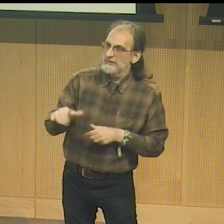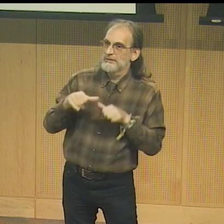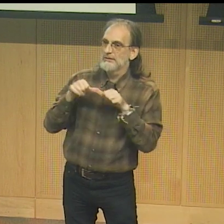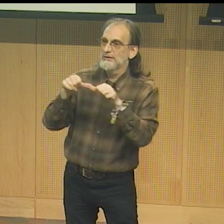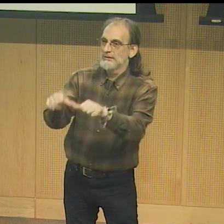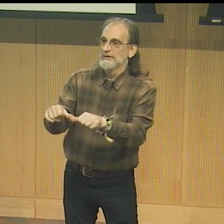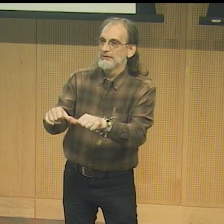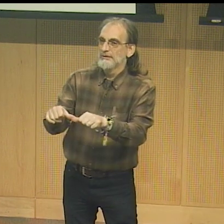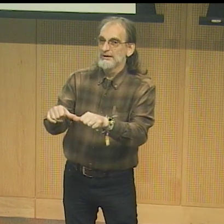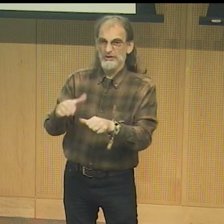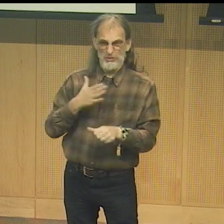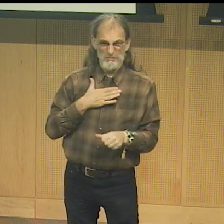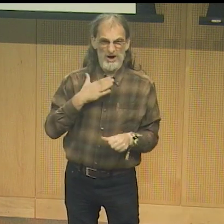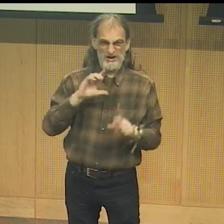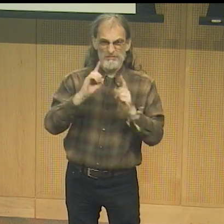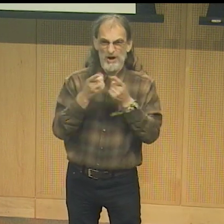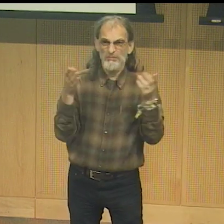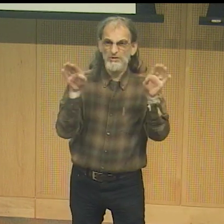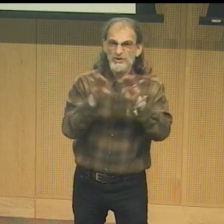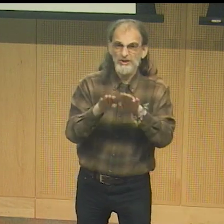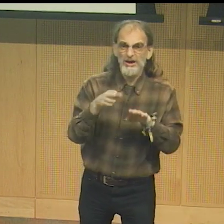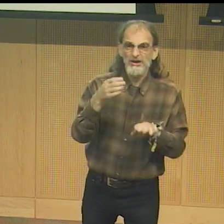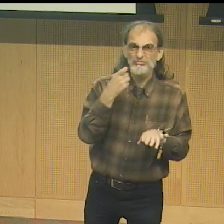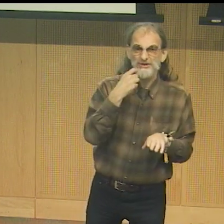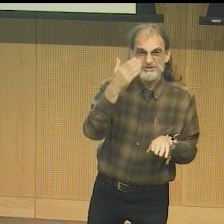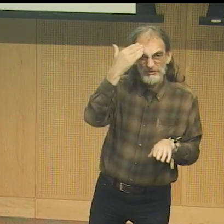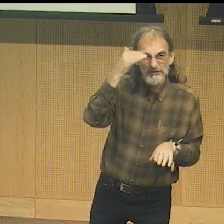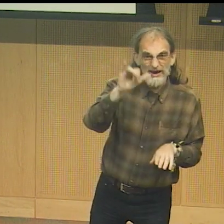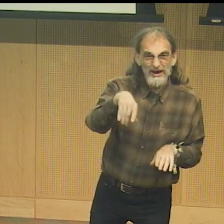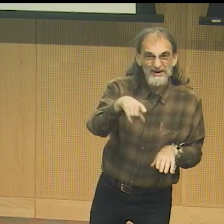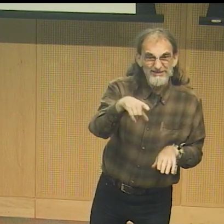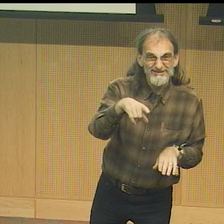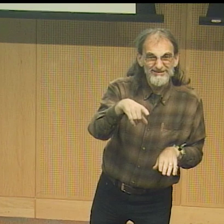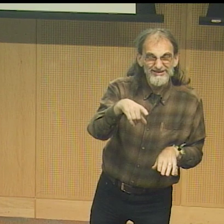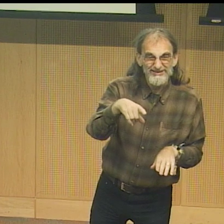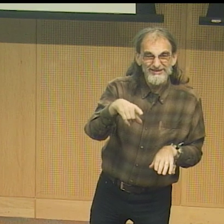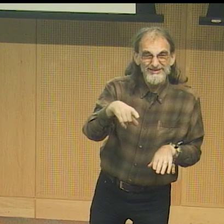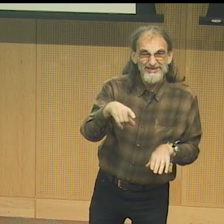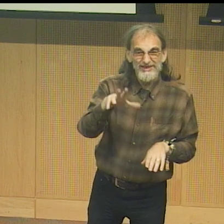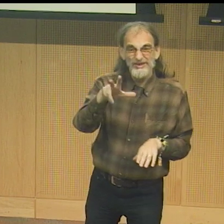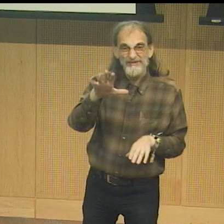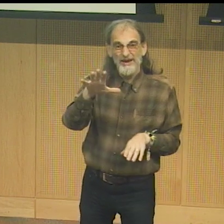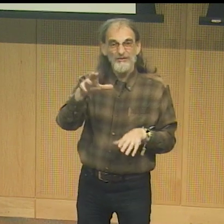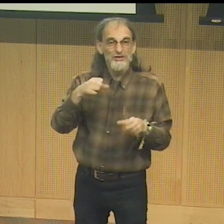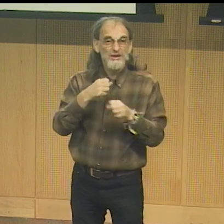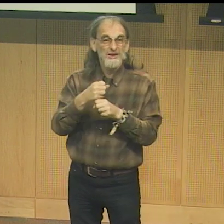We need funding for those things on a permanent basis. For example, my department was shut down. I don't know if you realize this.